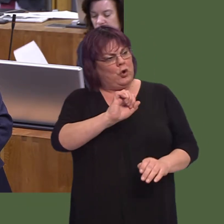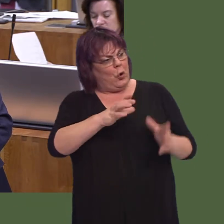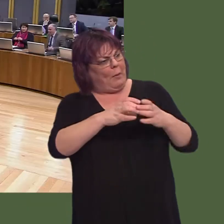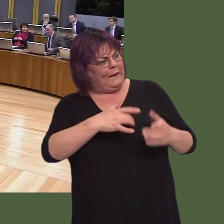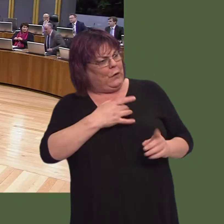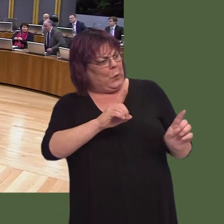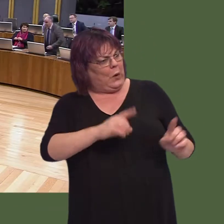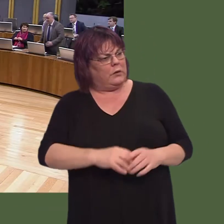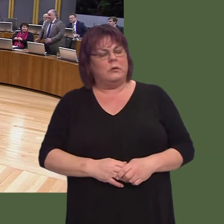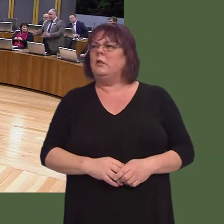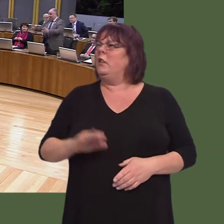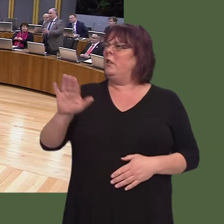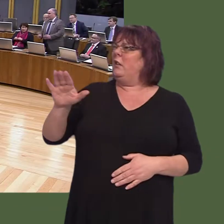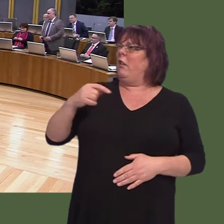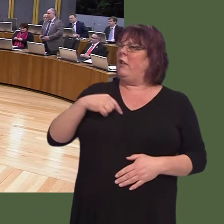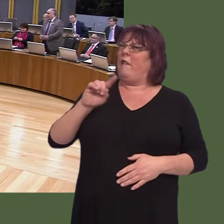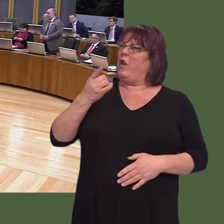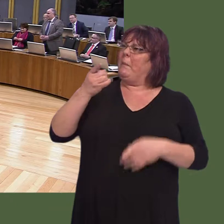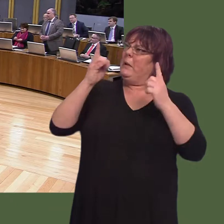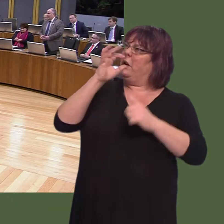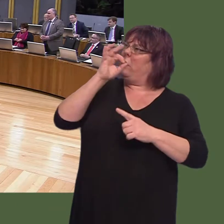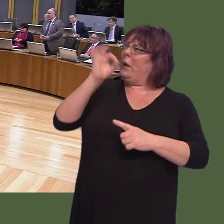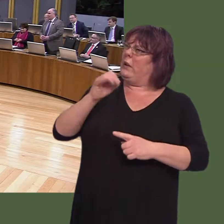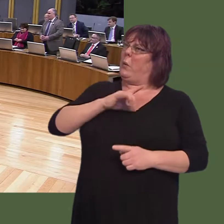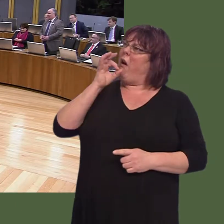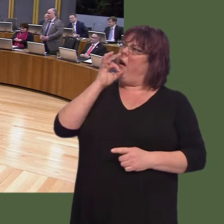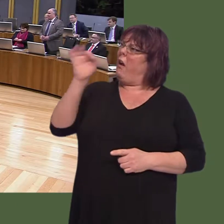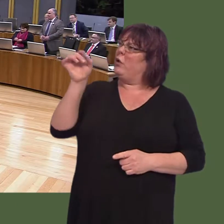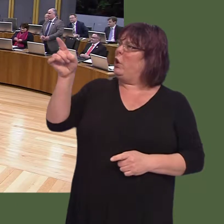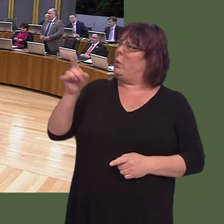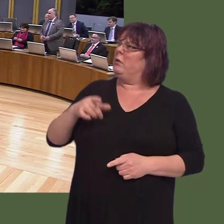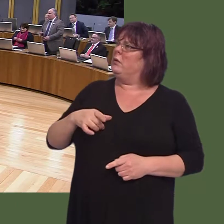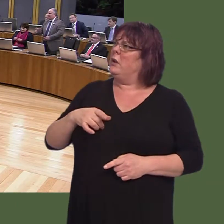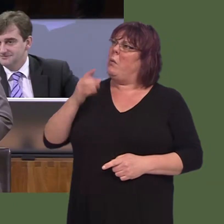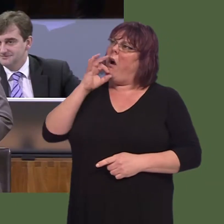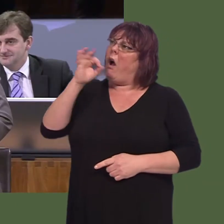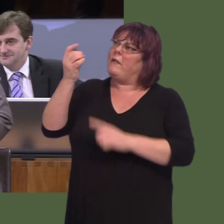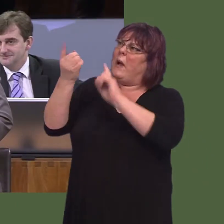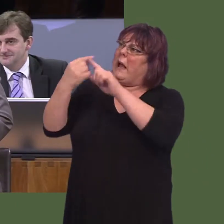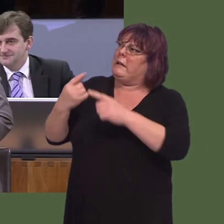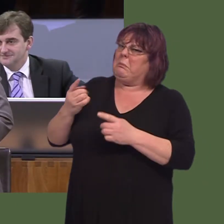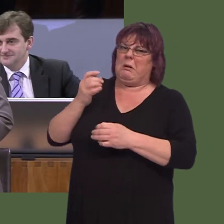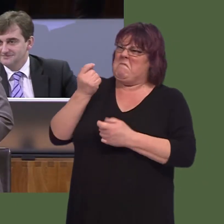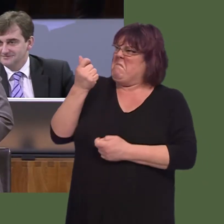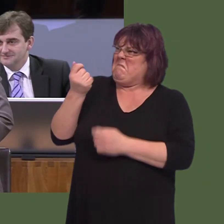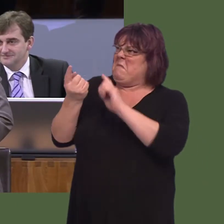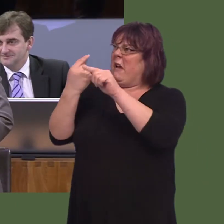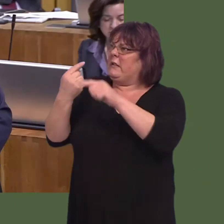Andrew RT Davies AM: First Minister, this is First Minister's questions, and that's why we ask you questions and we look for answers from you. We don't seem to get many answers on a week-by-week basis.